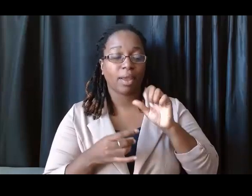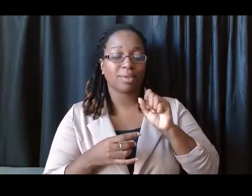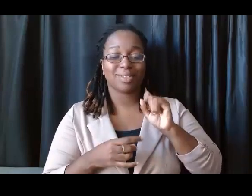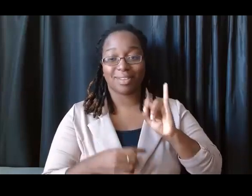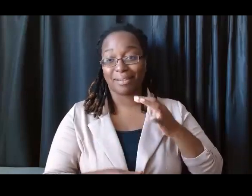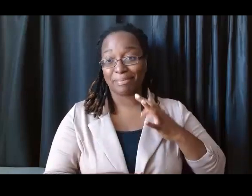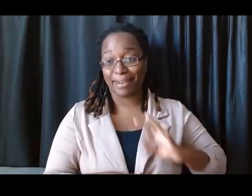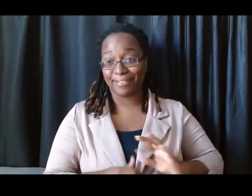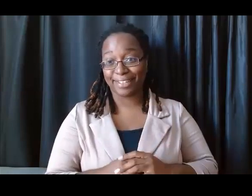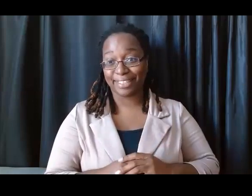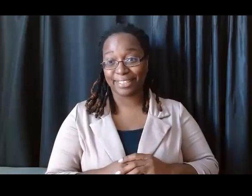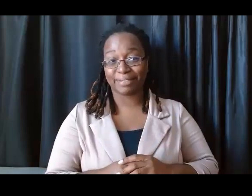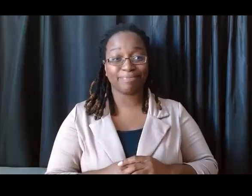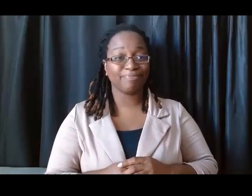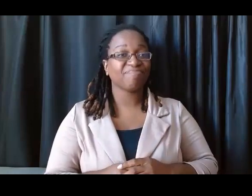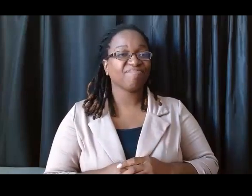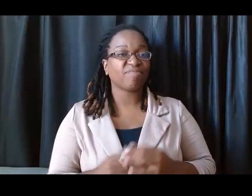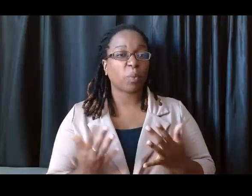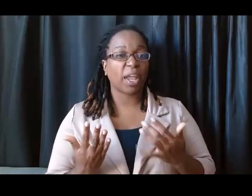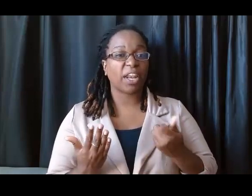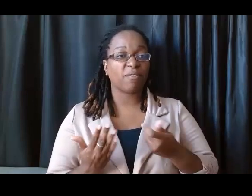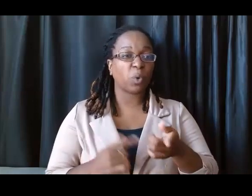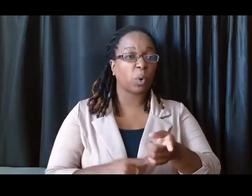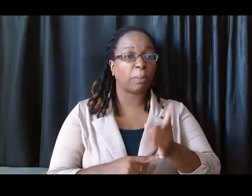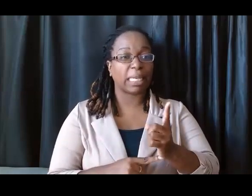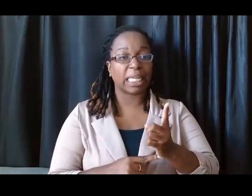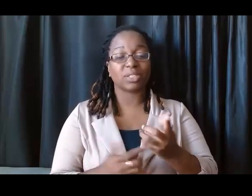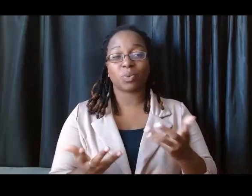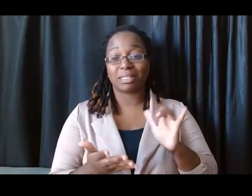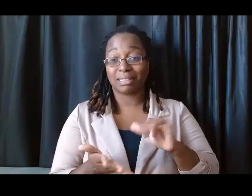So I want to take just a couple minutes to get us grounded on what that is and then we'll dive into the reporting.